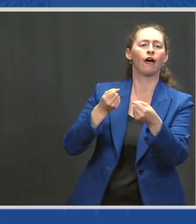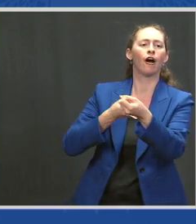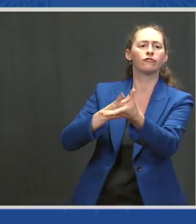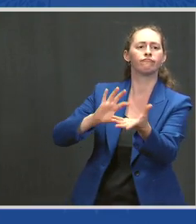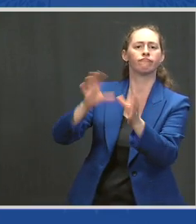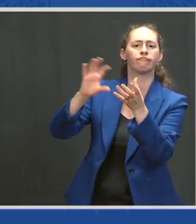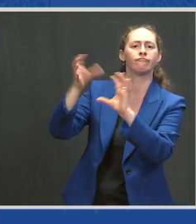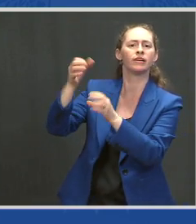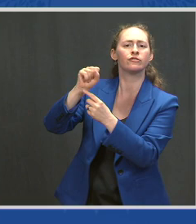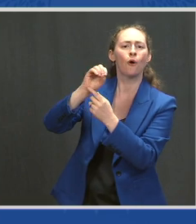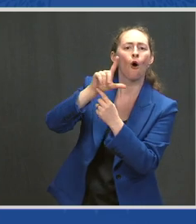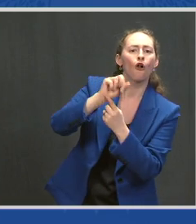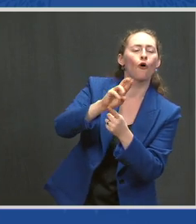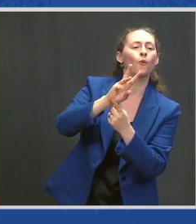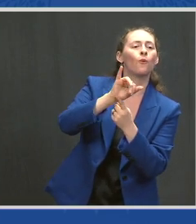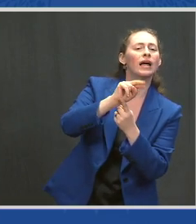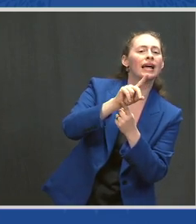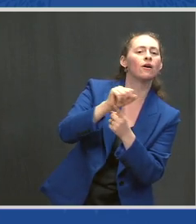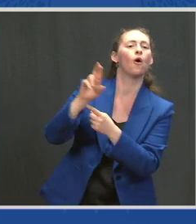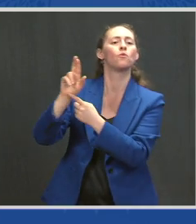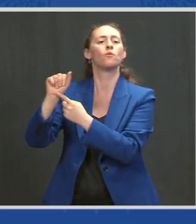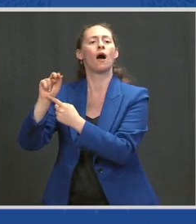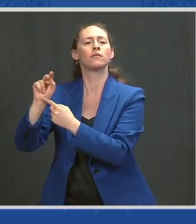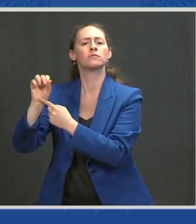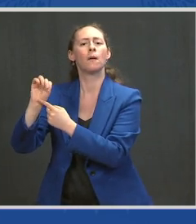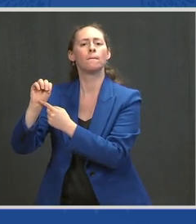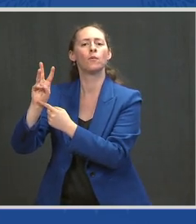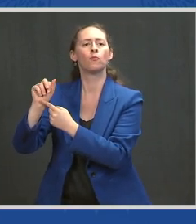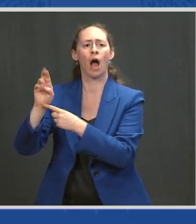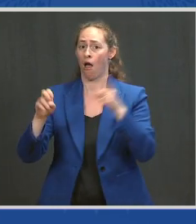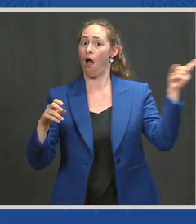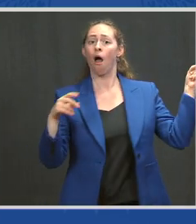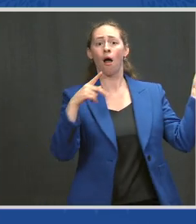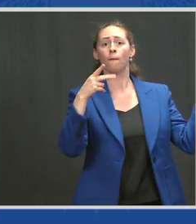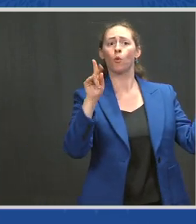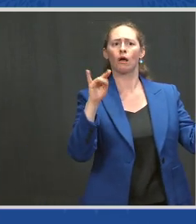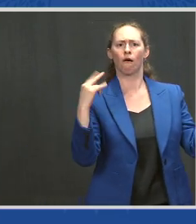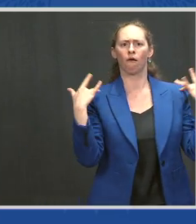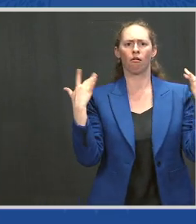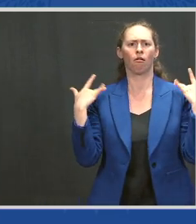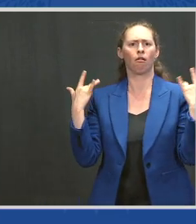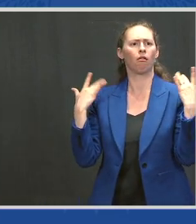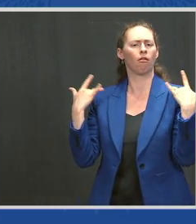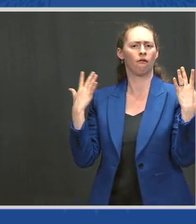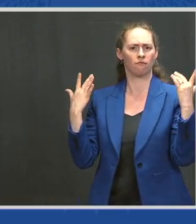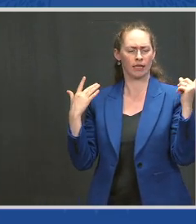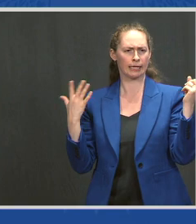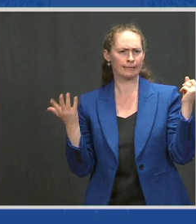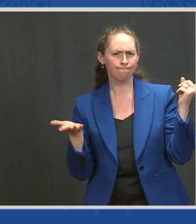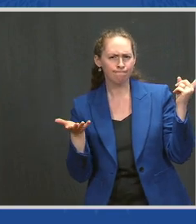accepted no responsibility for any misbehavior. Your predecessor opted not to demand that Putin stop these disruptions.